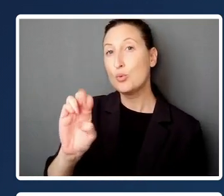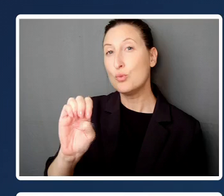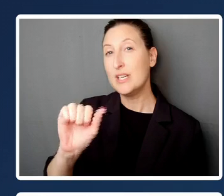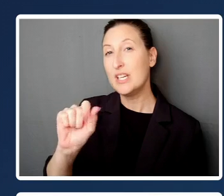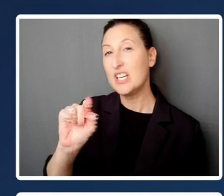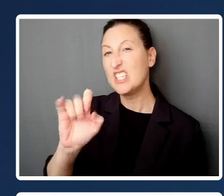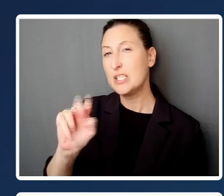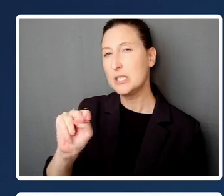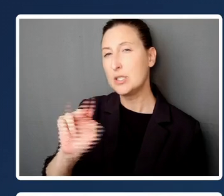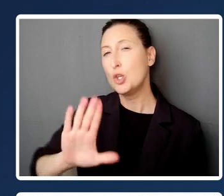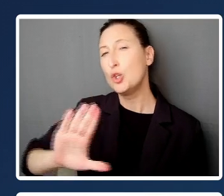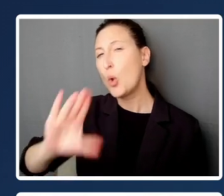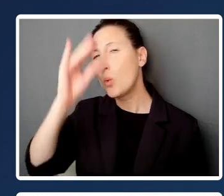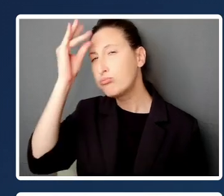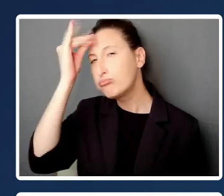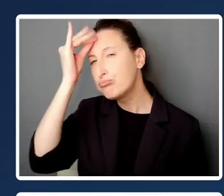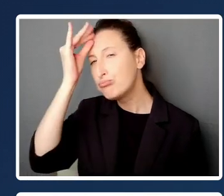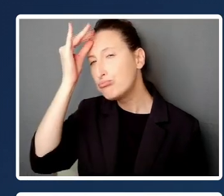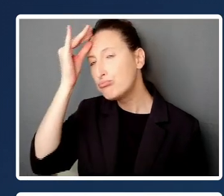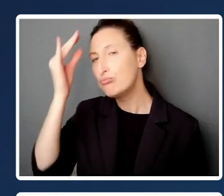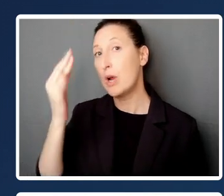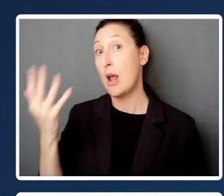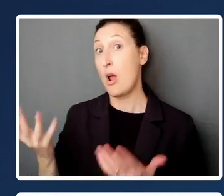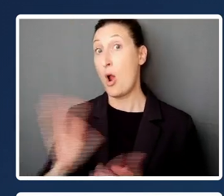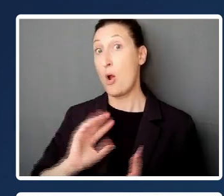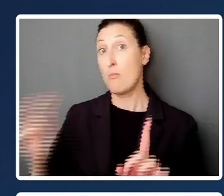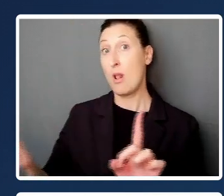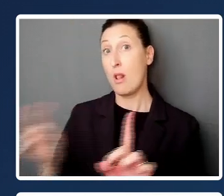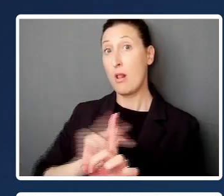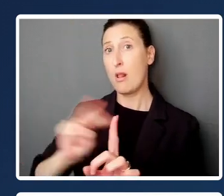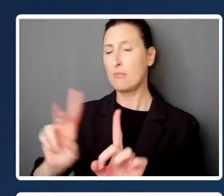co-creation with youth looks like and we'd love to hear what you consider to be the